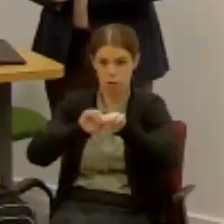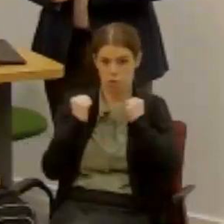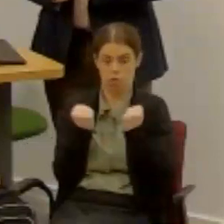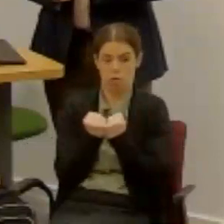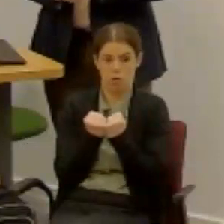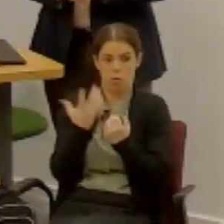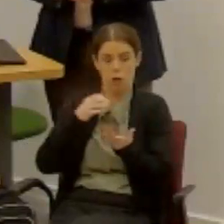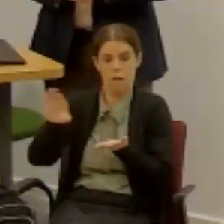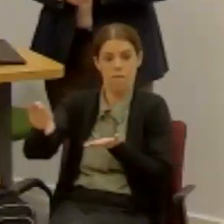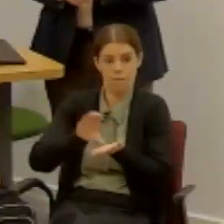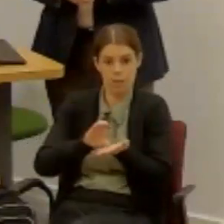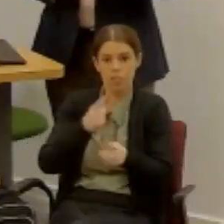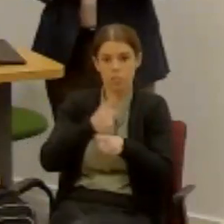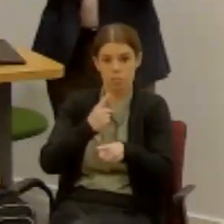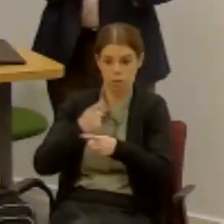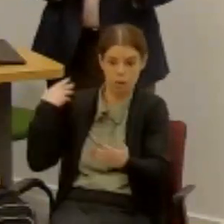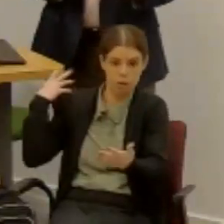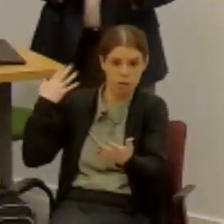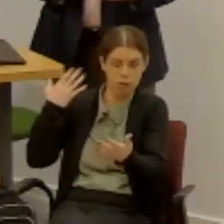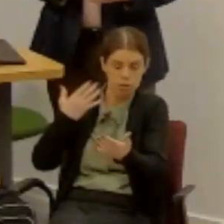we funded by and spoken to over the years, but I think you'll see in my talk.